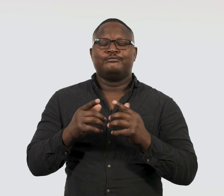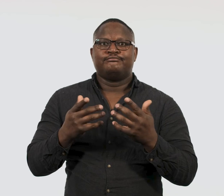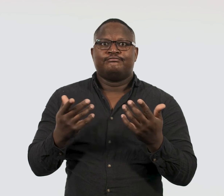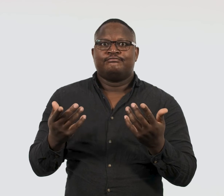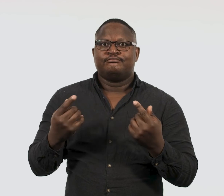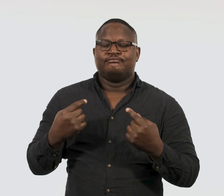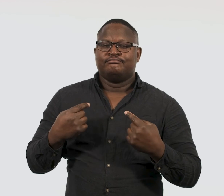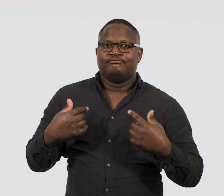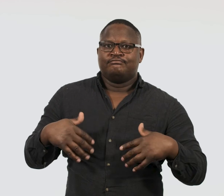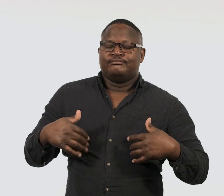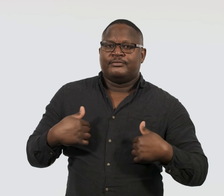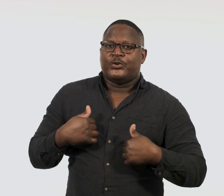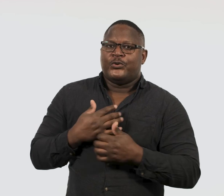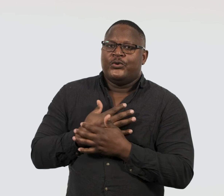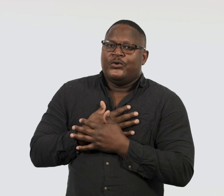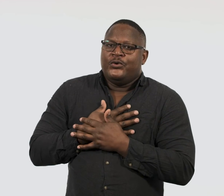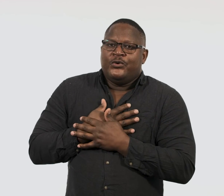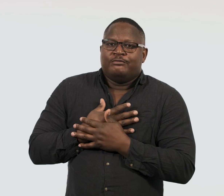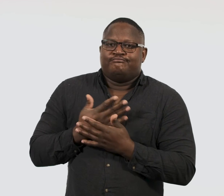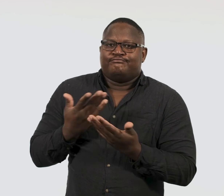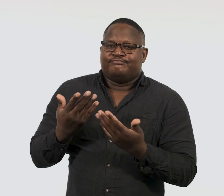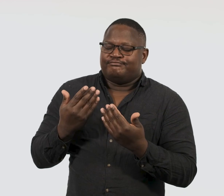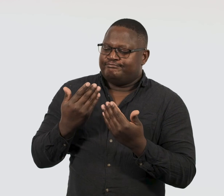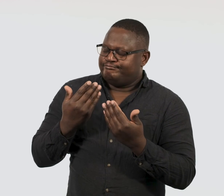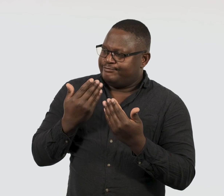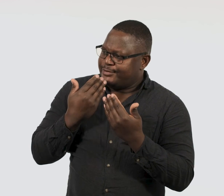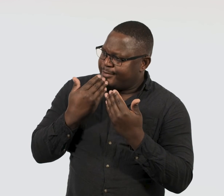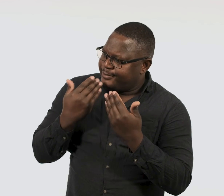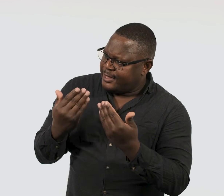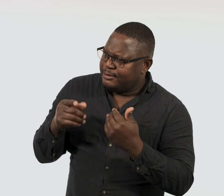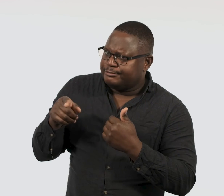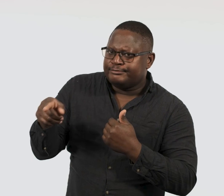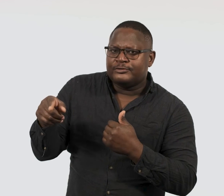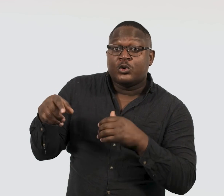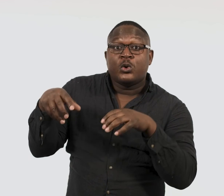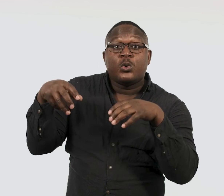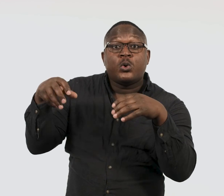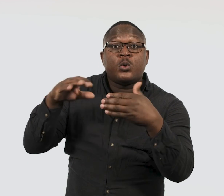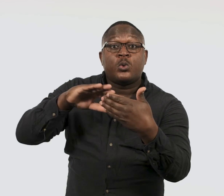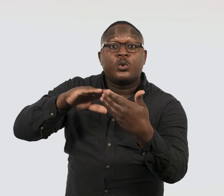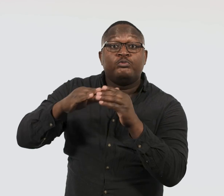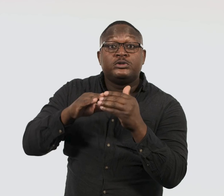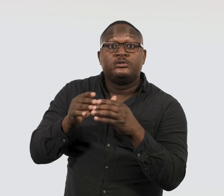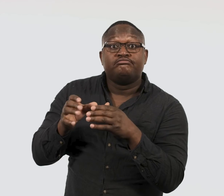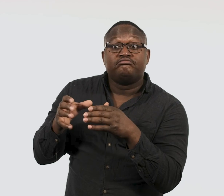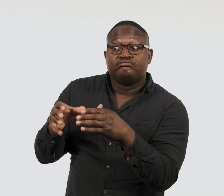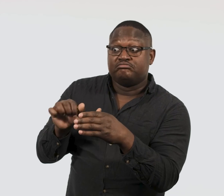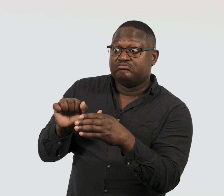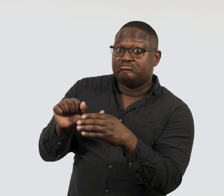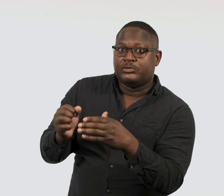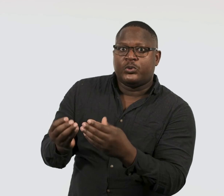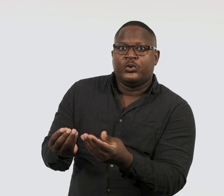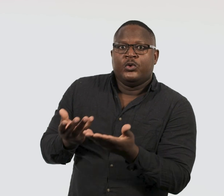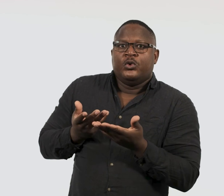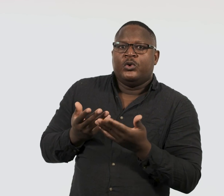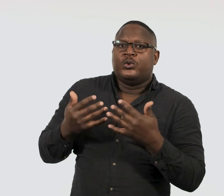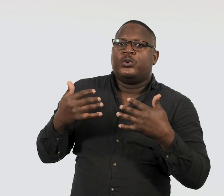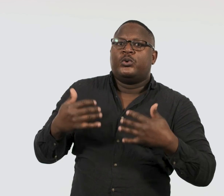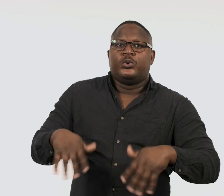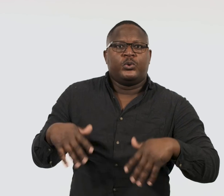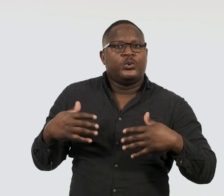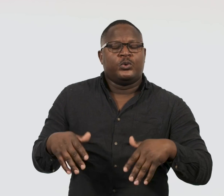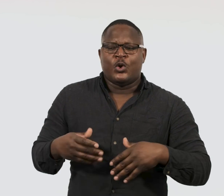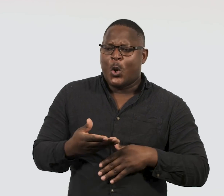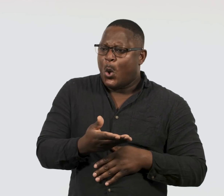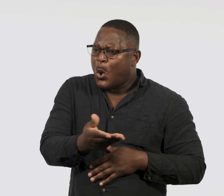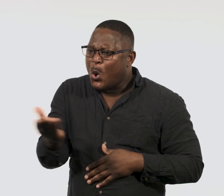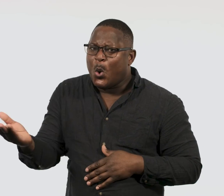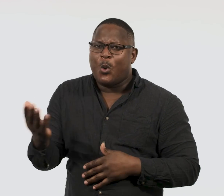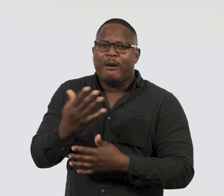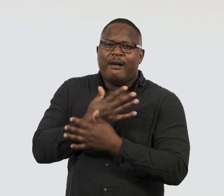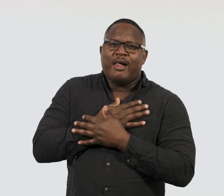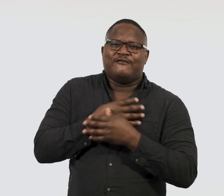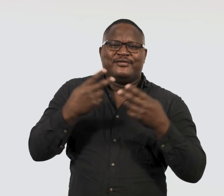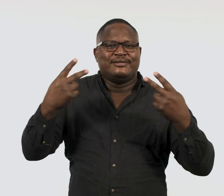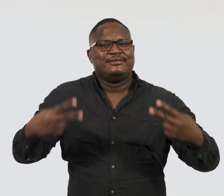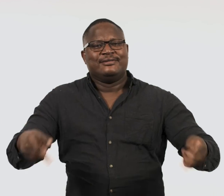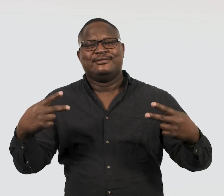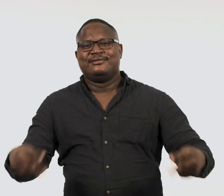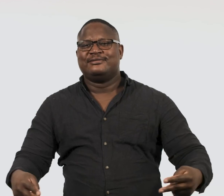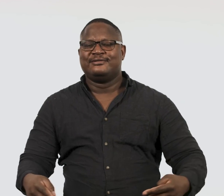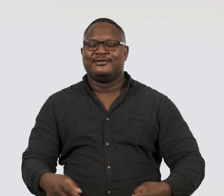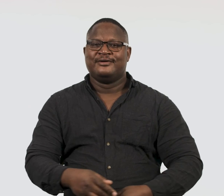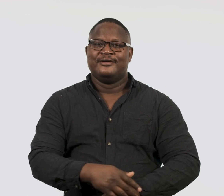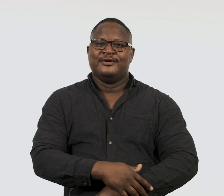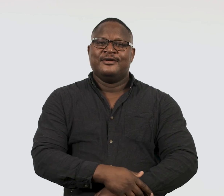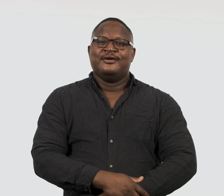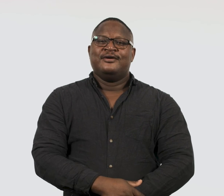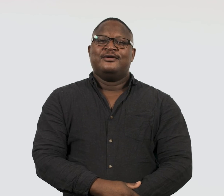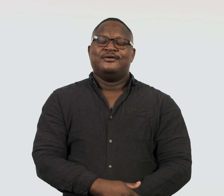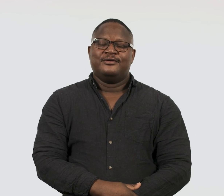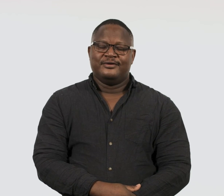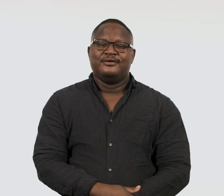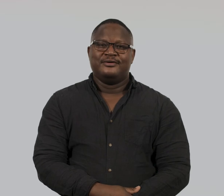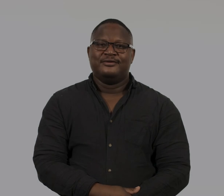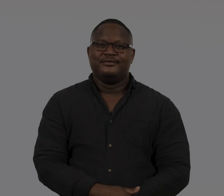'It’s also a loving and grateful expression to the Congolese people in my life, and to everyone who loves dancing.’